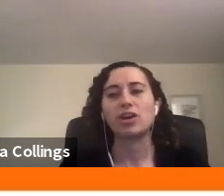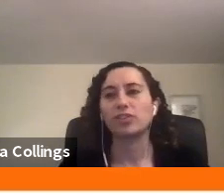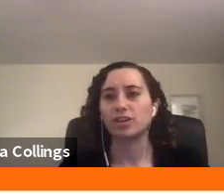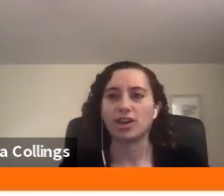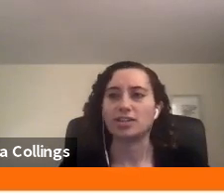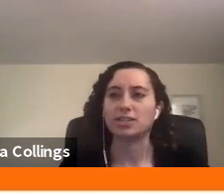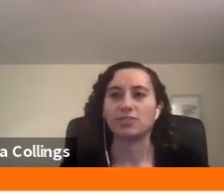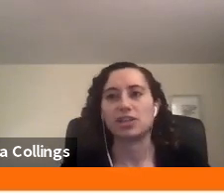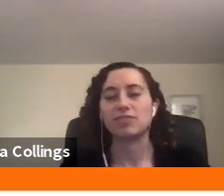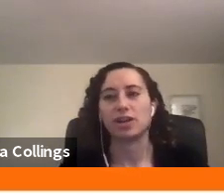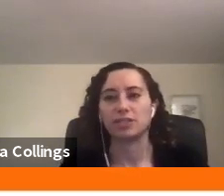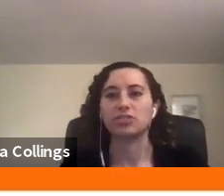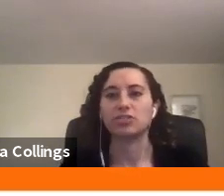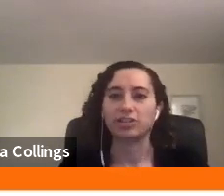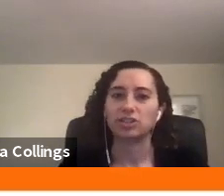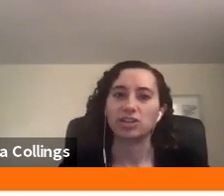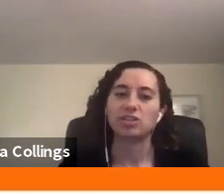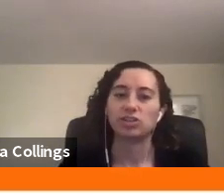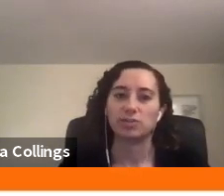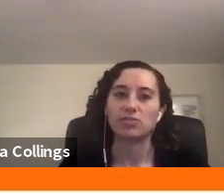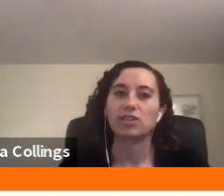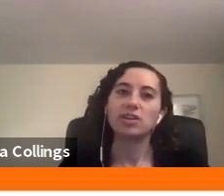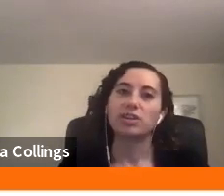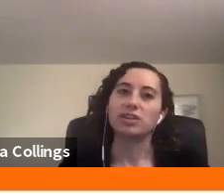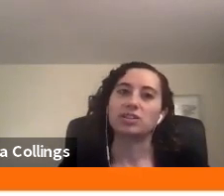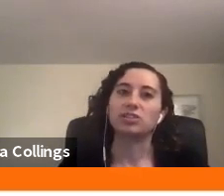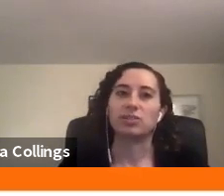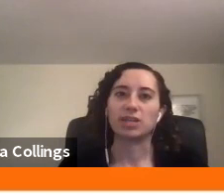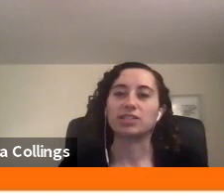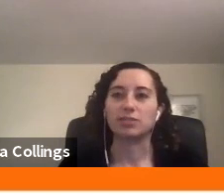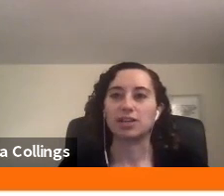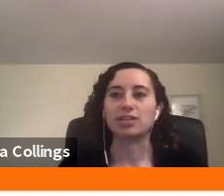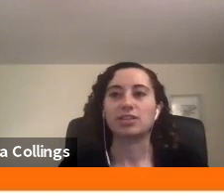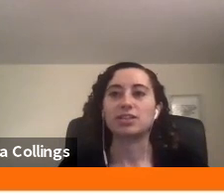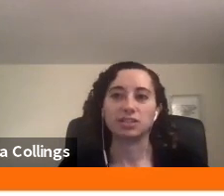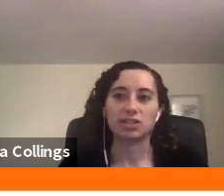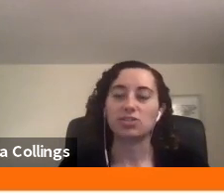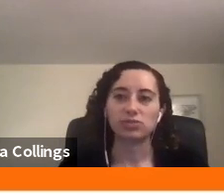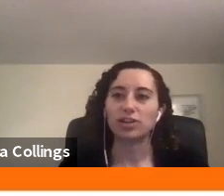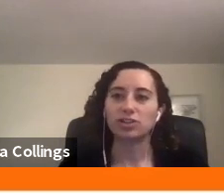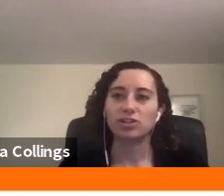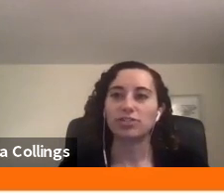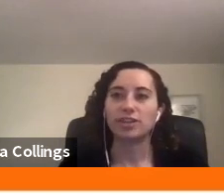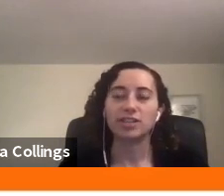look at it -- look at mental health issues as purely JEN knit I can, or purely biological, and we are not